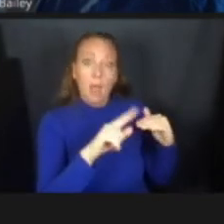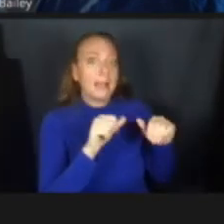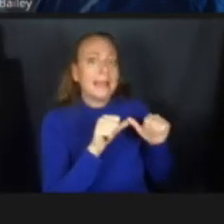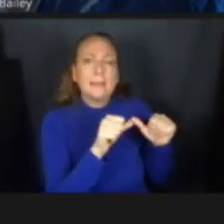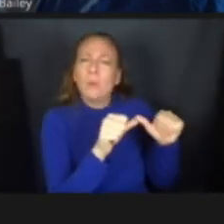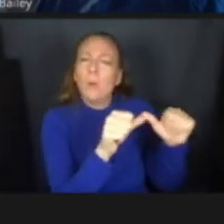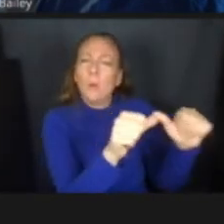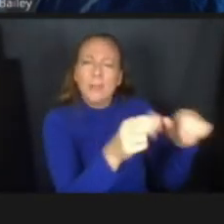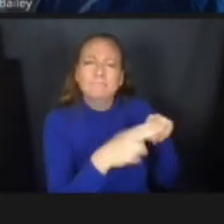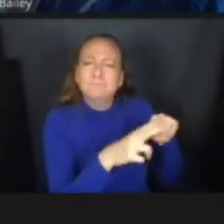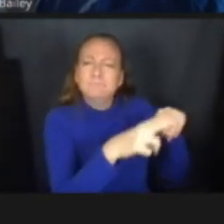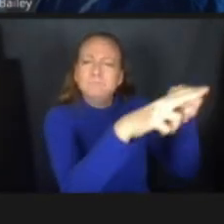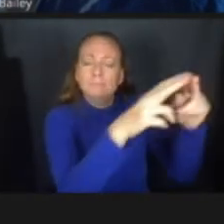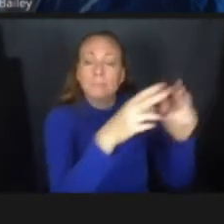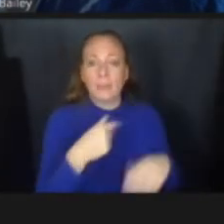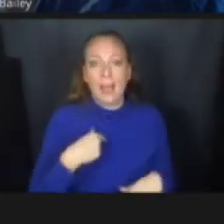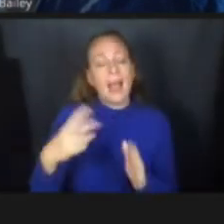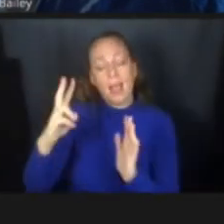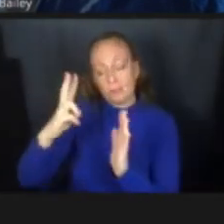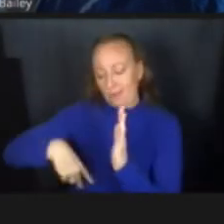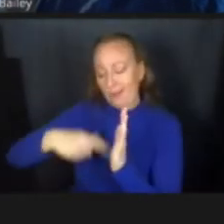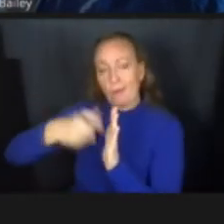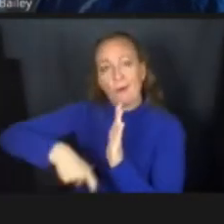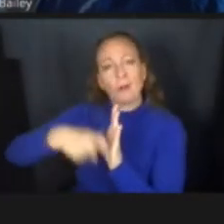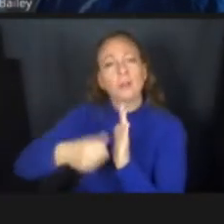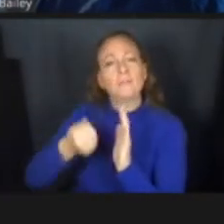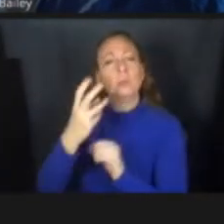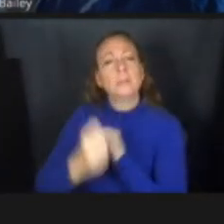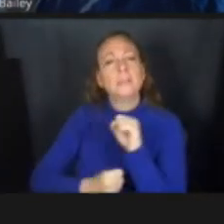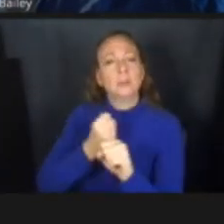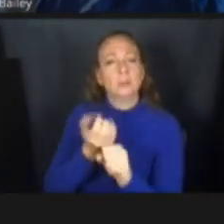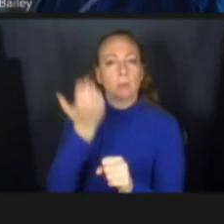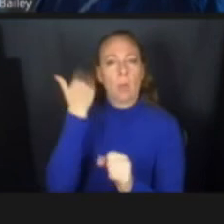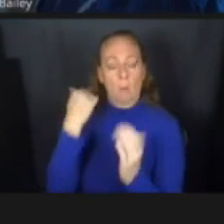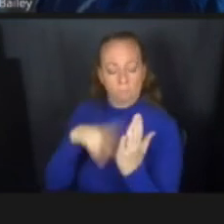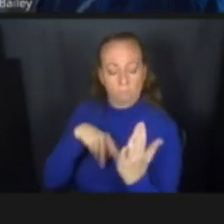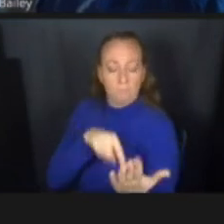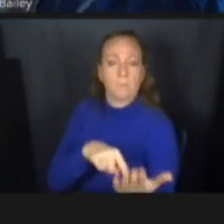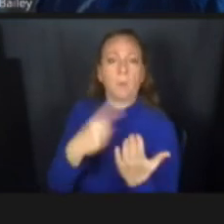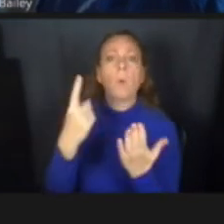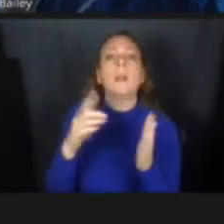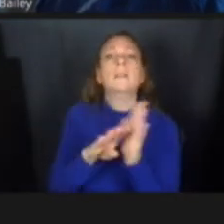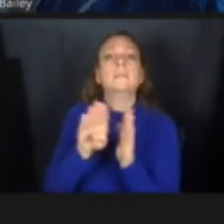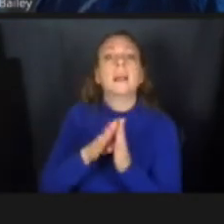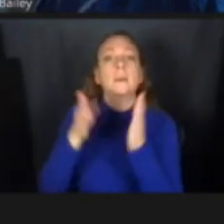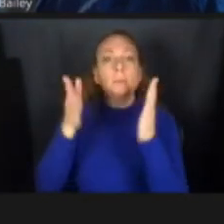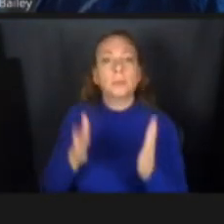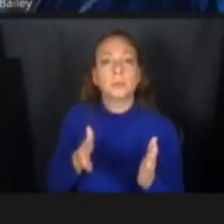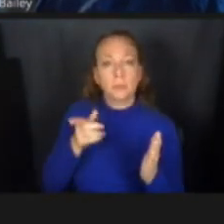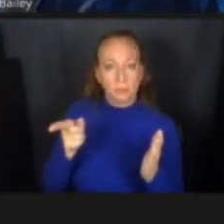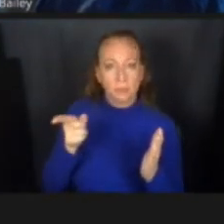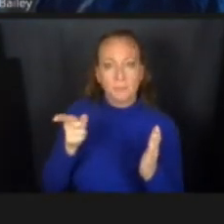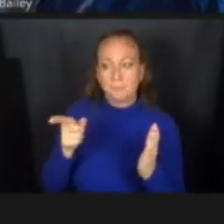I read an article a few years ago about one of the developers, adding sensors